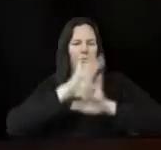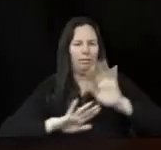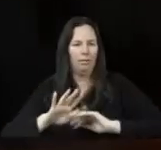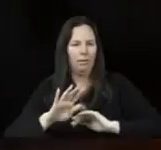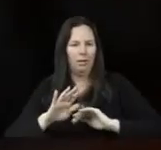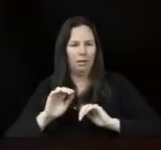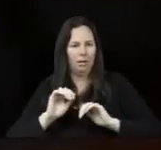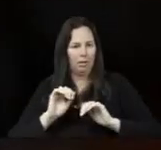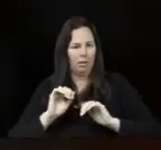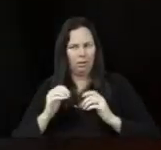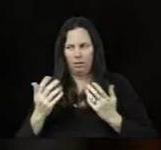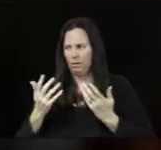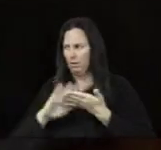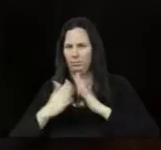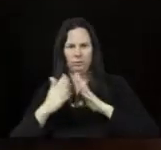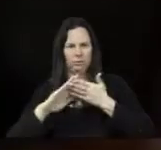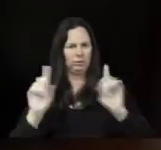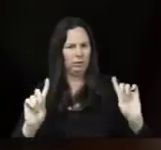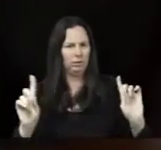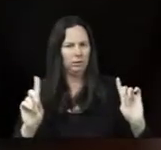for their sons in the community, which is not yet occurring,